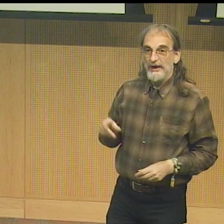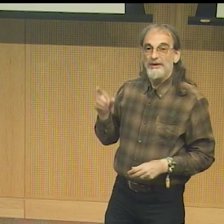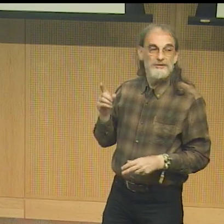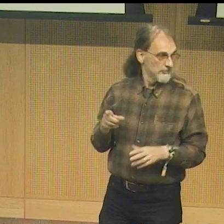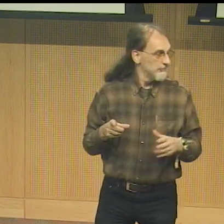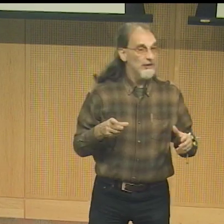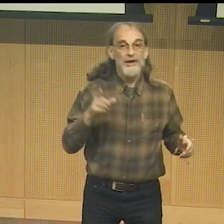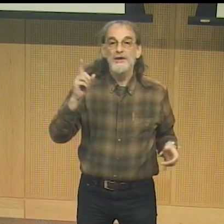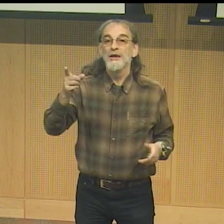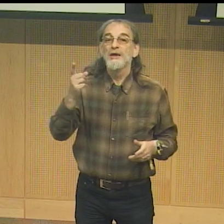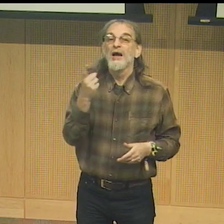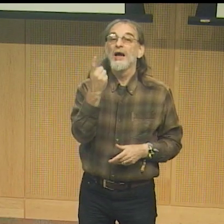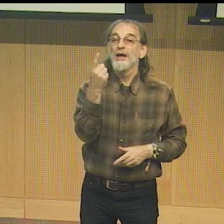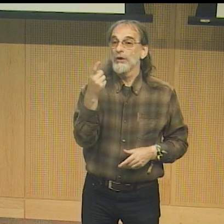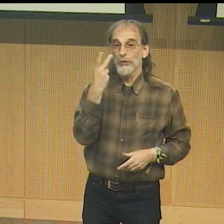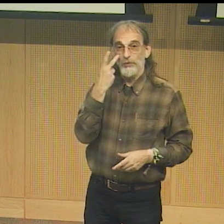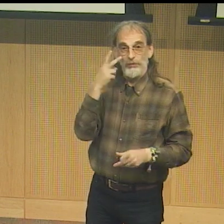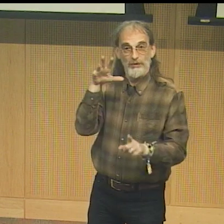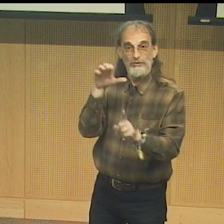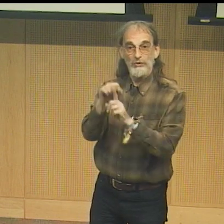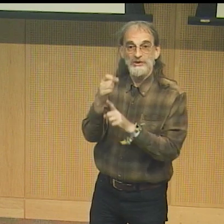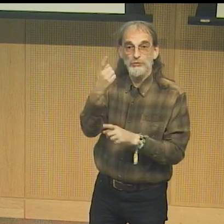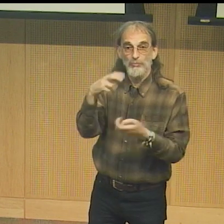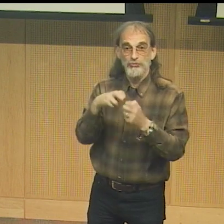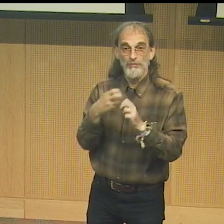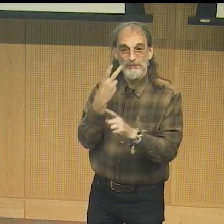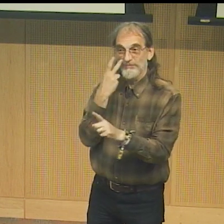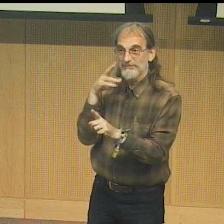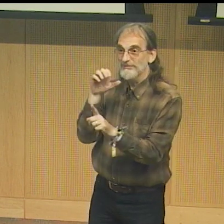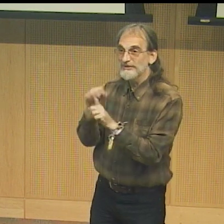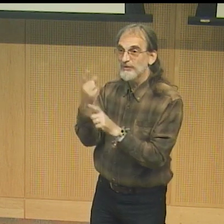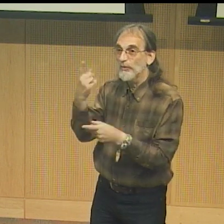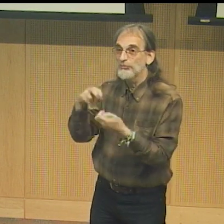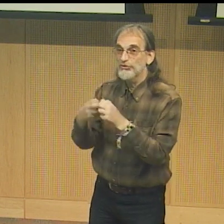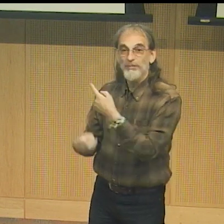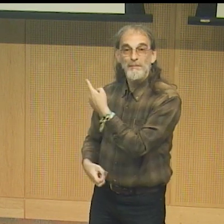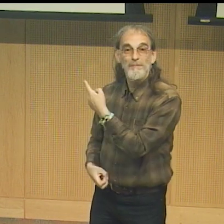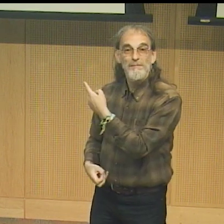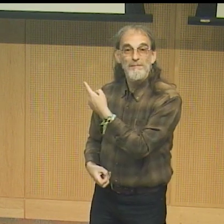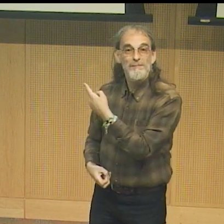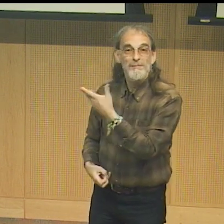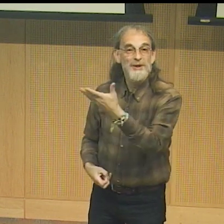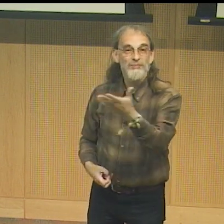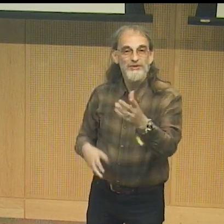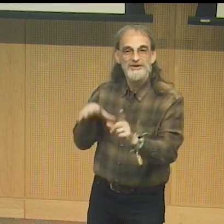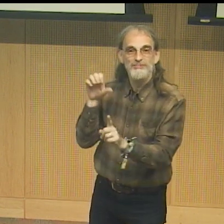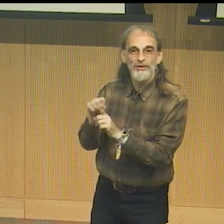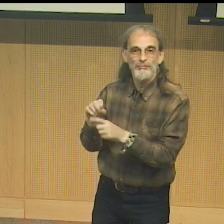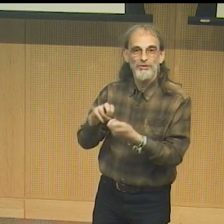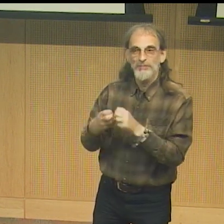You might notice one problem in this picture. Does anybody see the problem with the picture? First of all, the setting of the table.